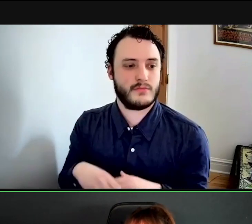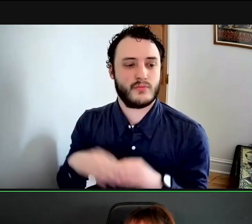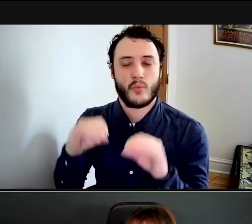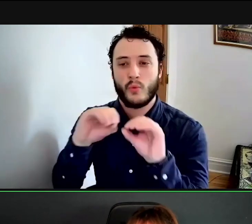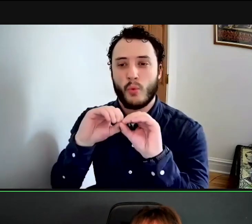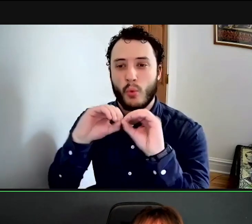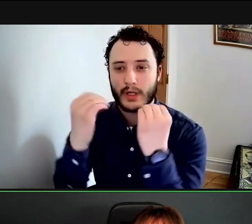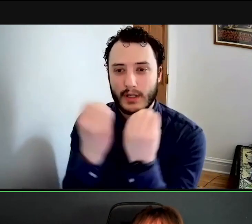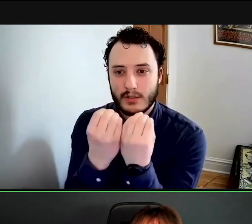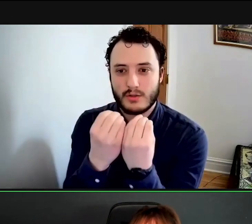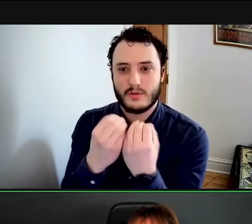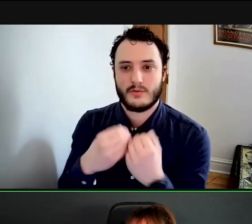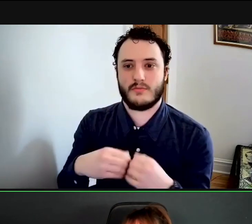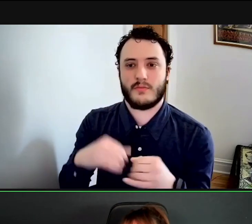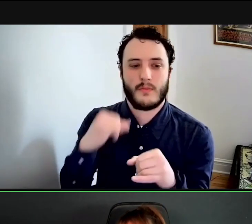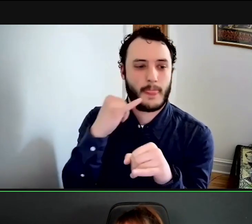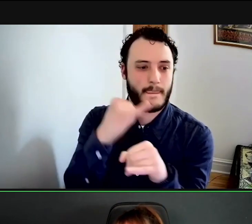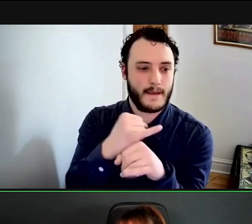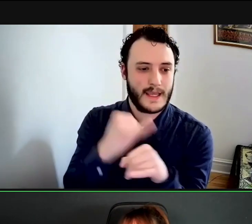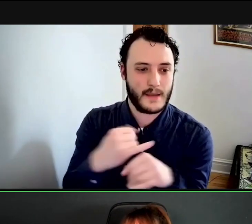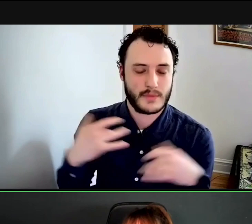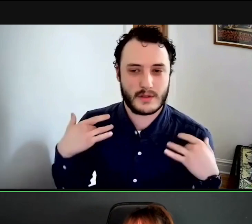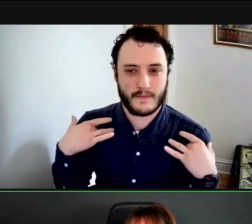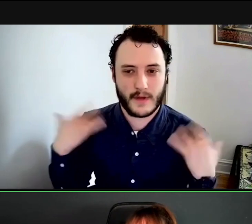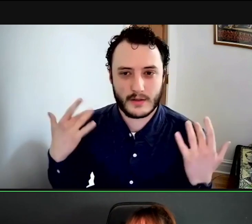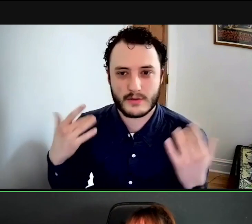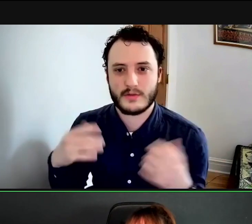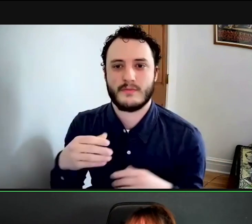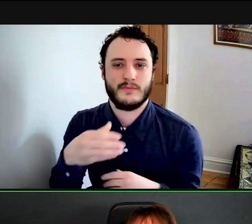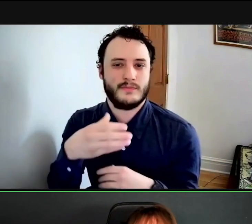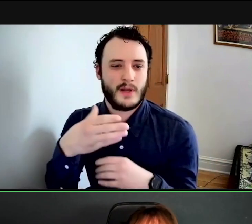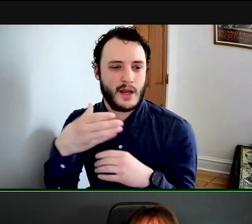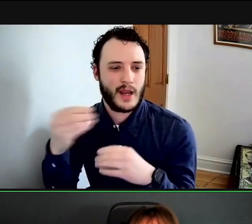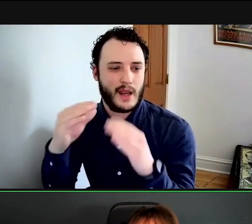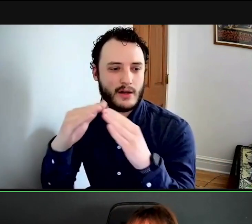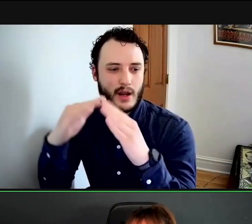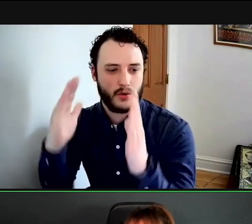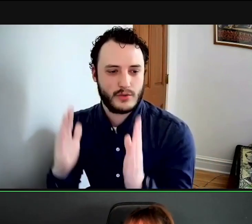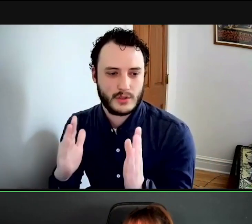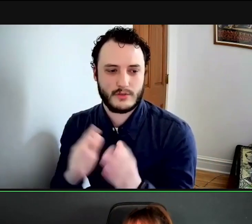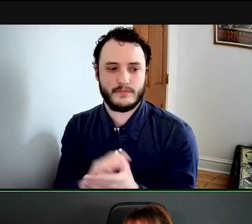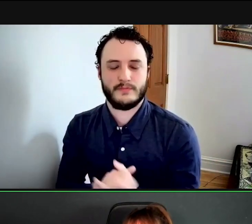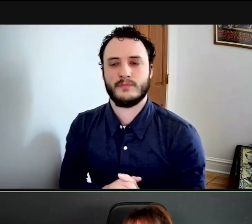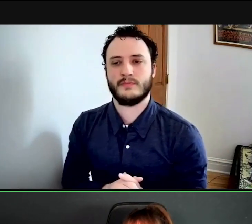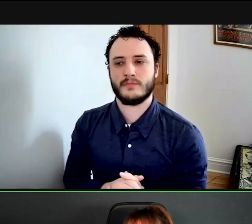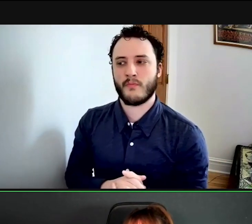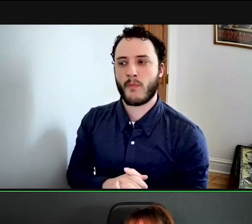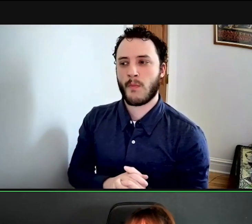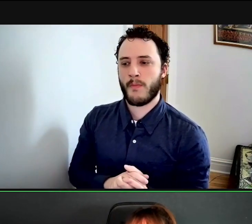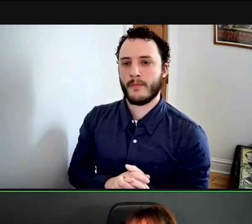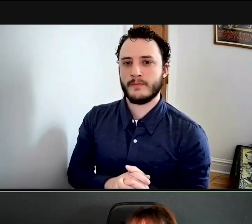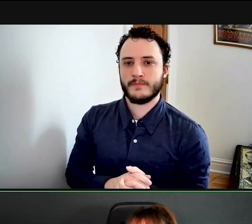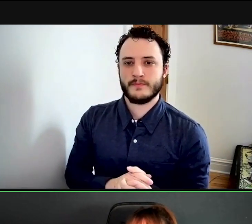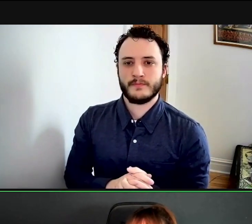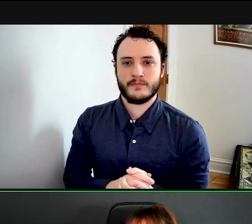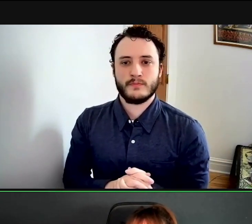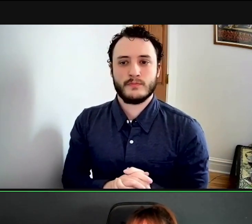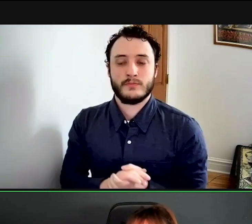outside the classroom, campus events, student organizations, and student housing.